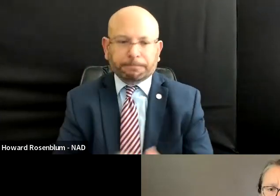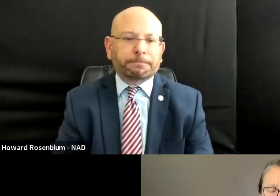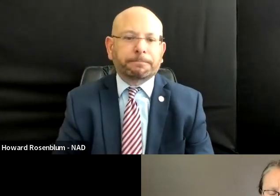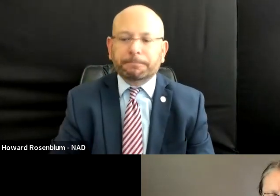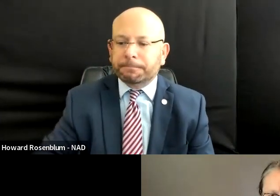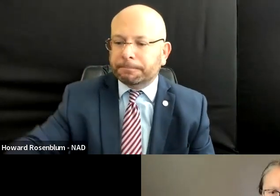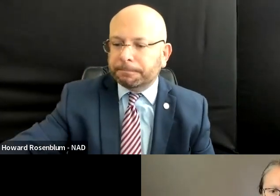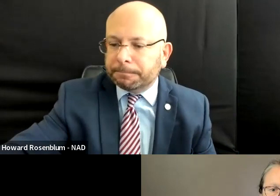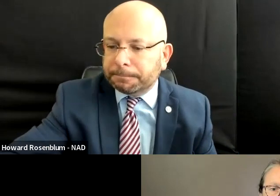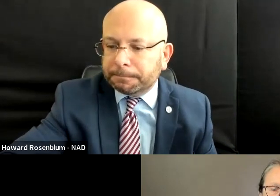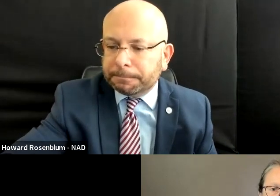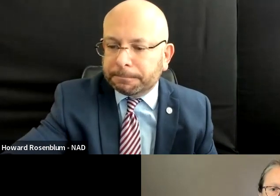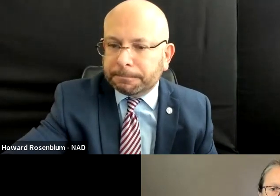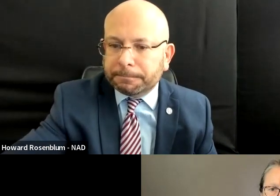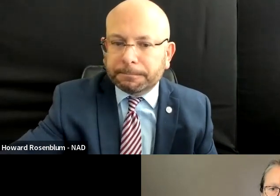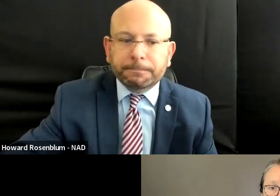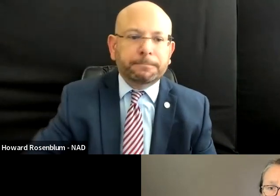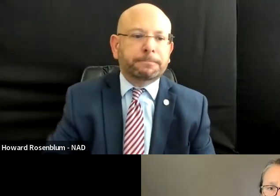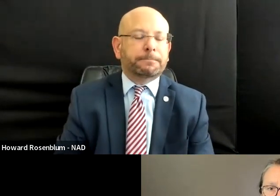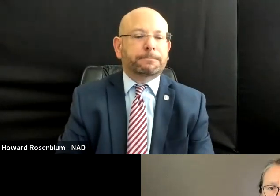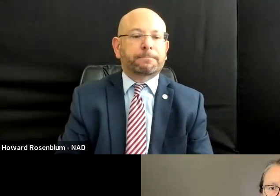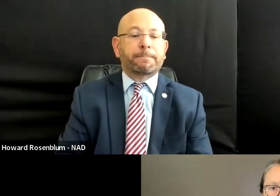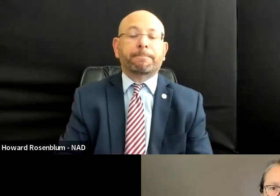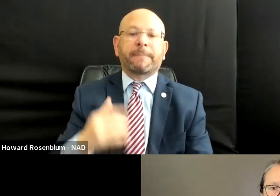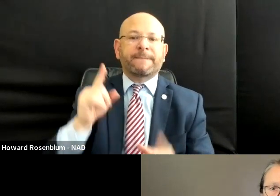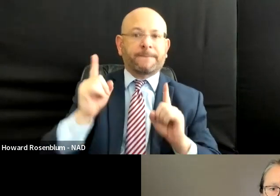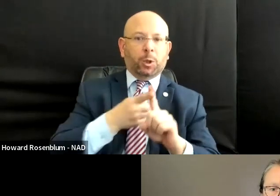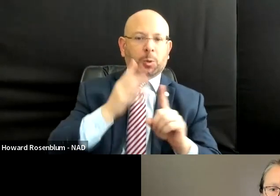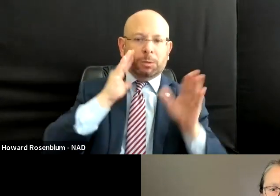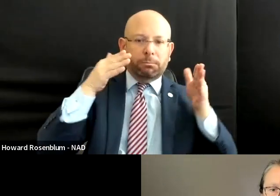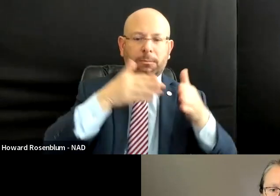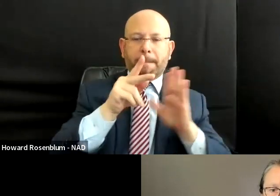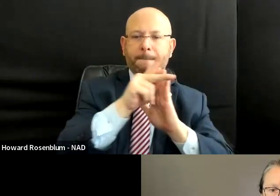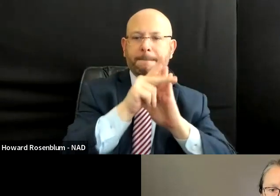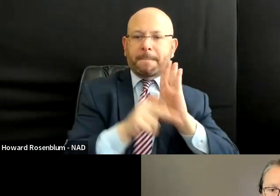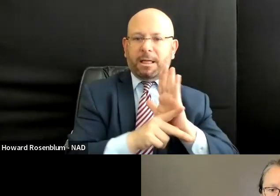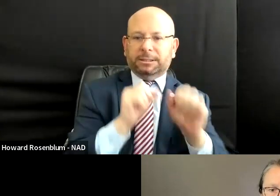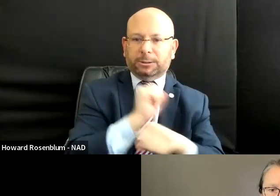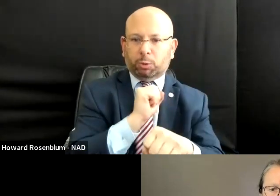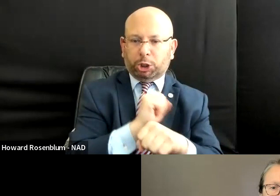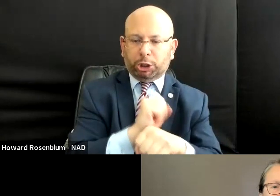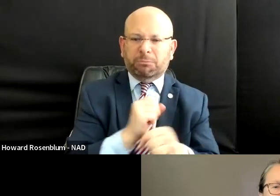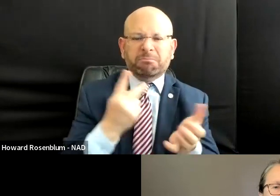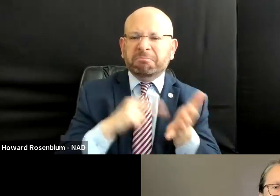yes, but we also have a litigation team which goes to court in